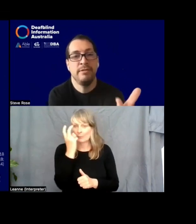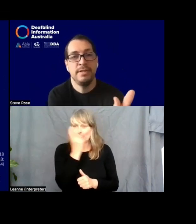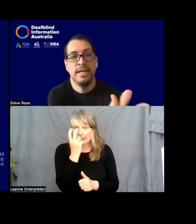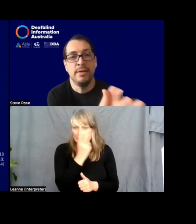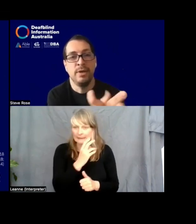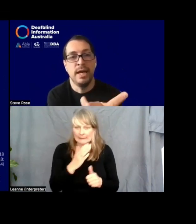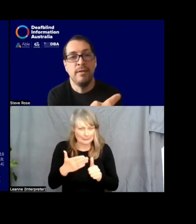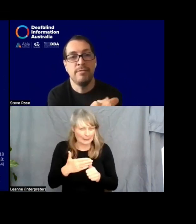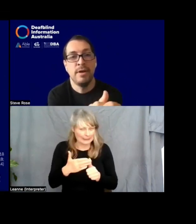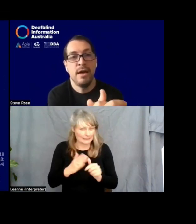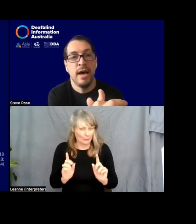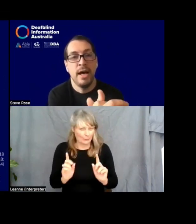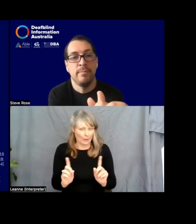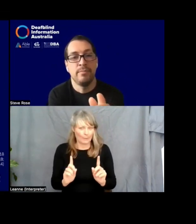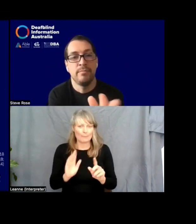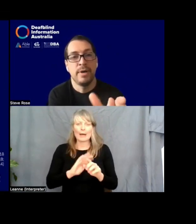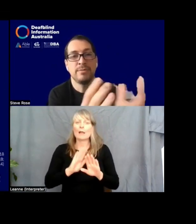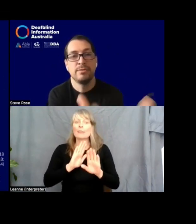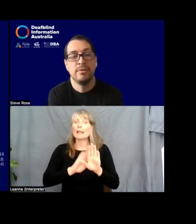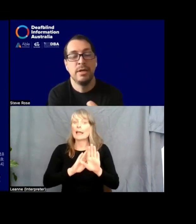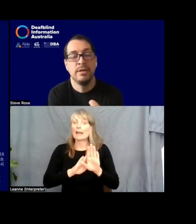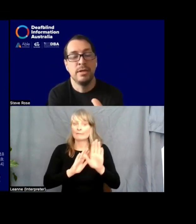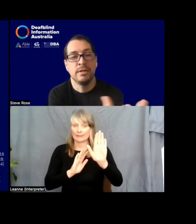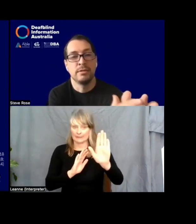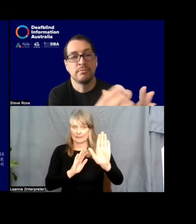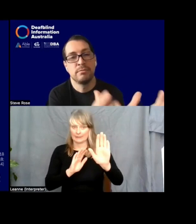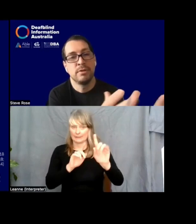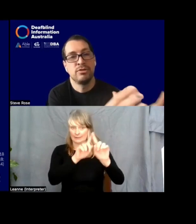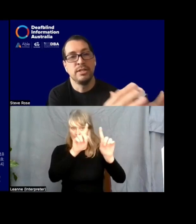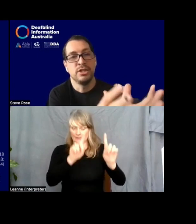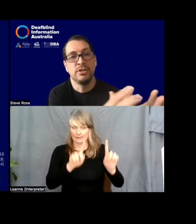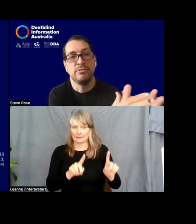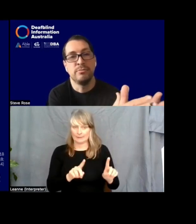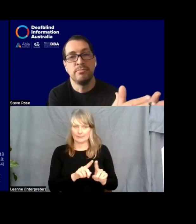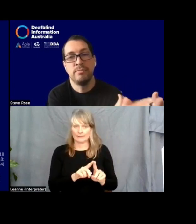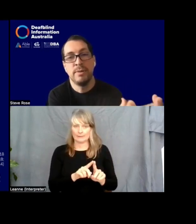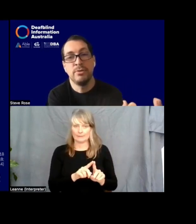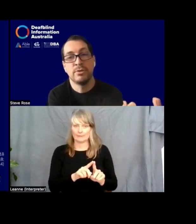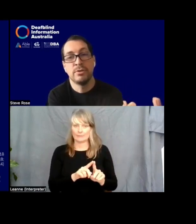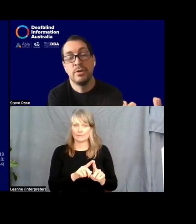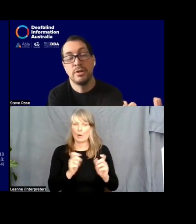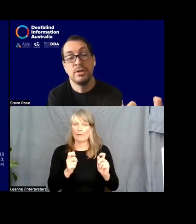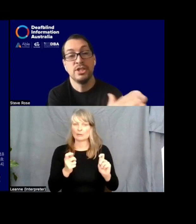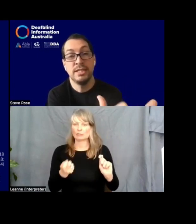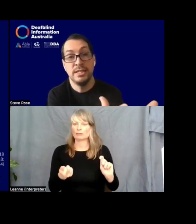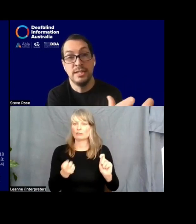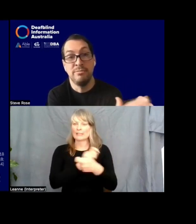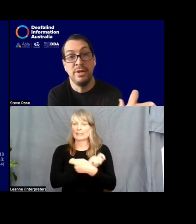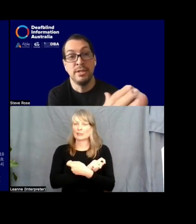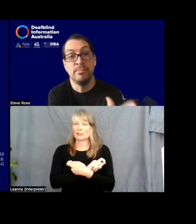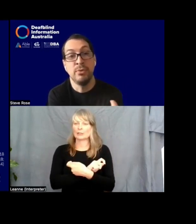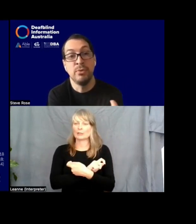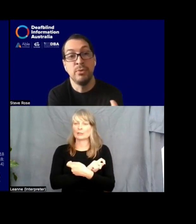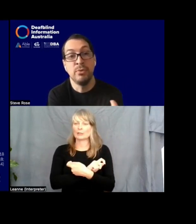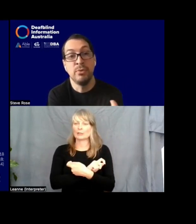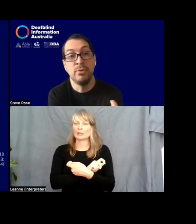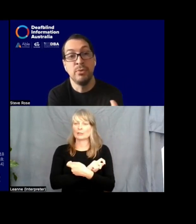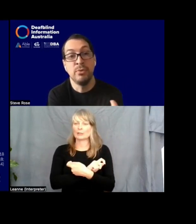the left here we have perhaps a transition from people who are congenitally deafblind, so born deafblind,